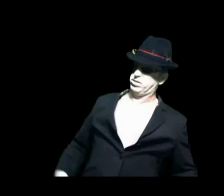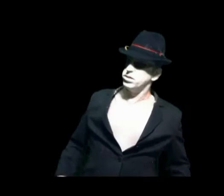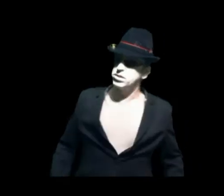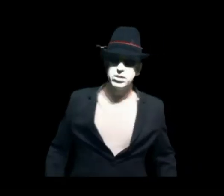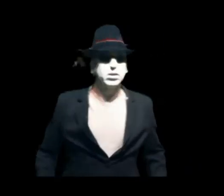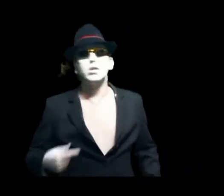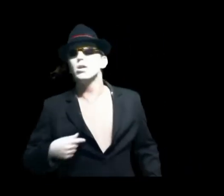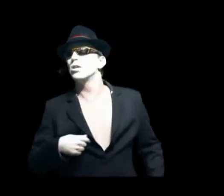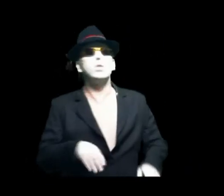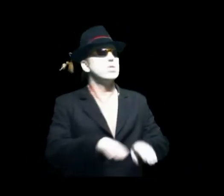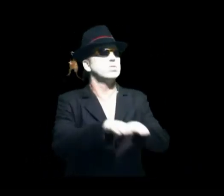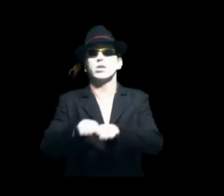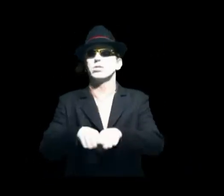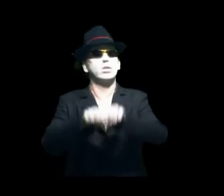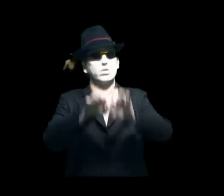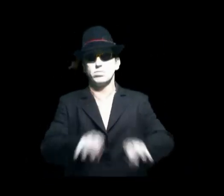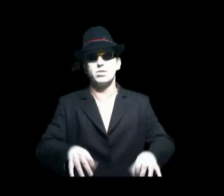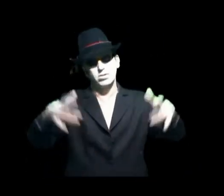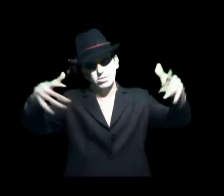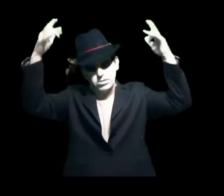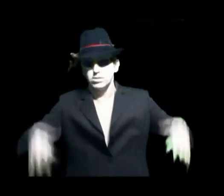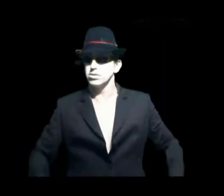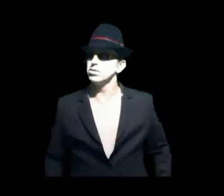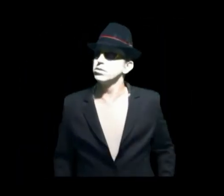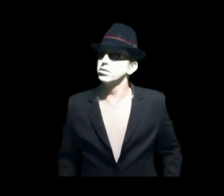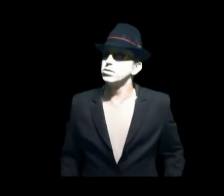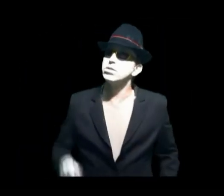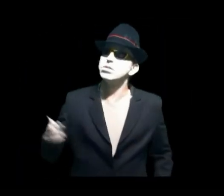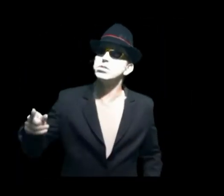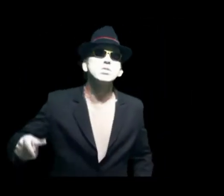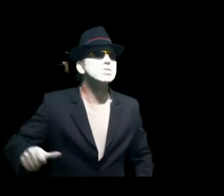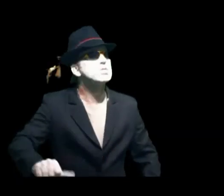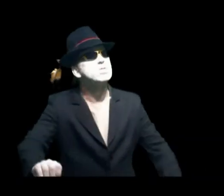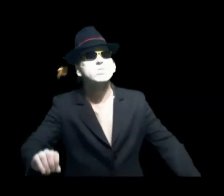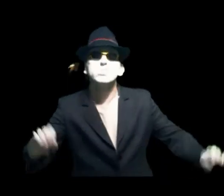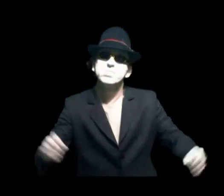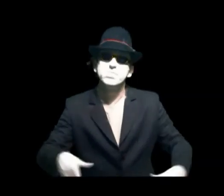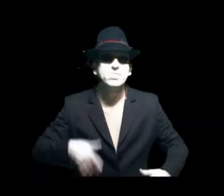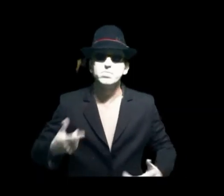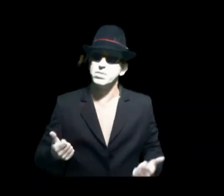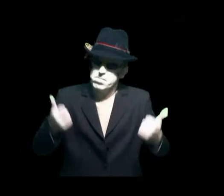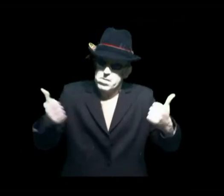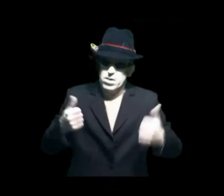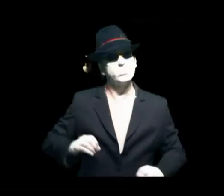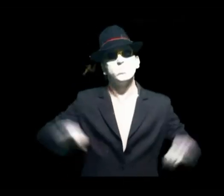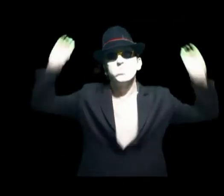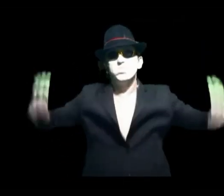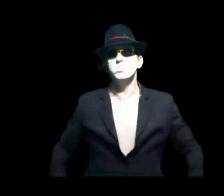This is some no justice no peace shit this is some you aint got no business feeling any other way than this shit